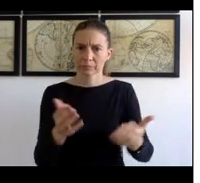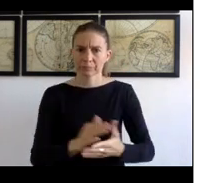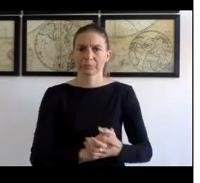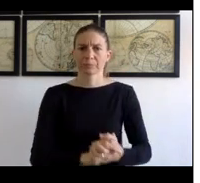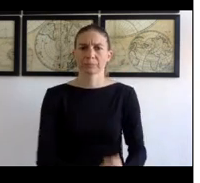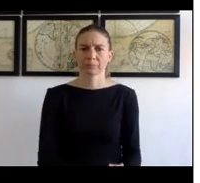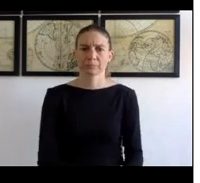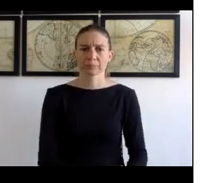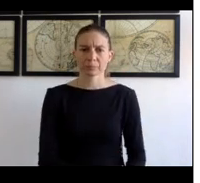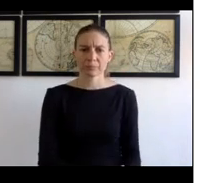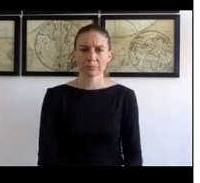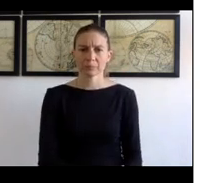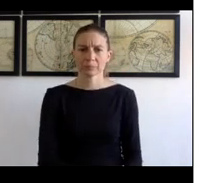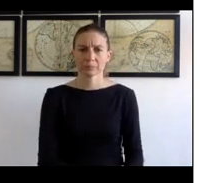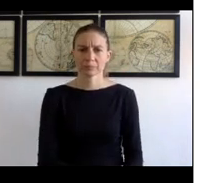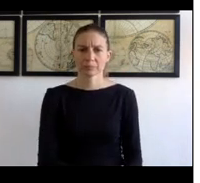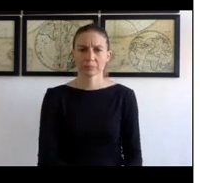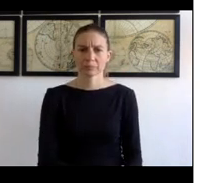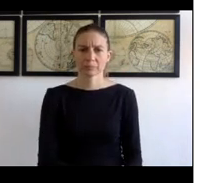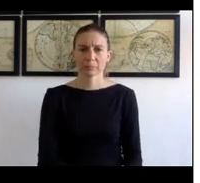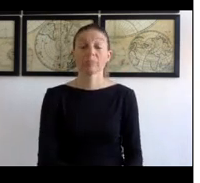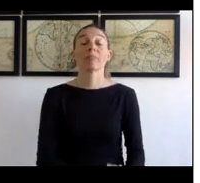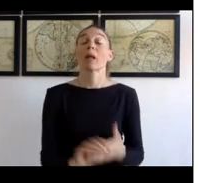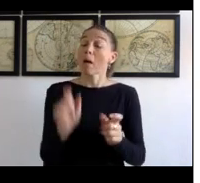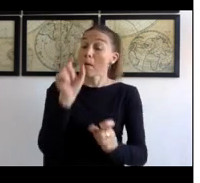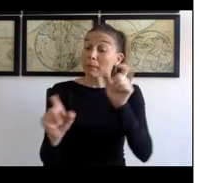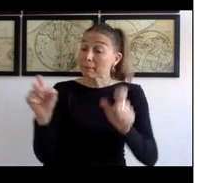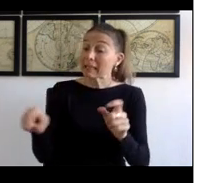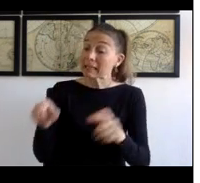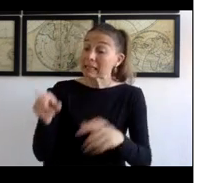Are at workplaces providing for reasonable accommodation?